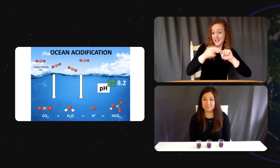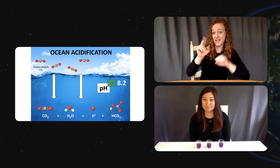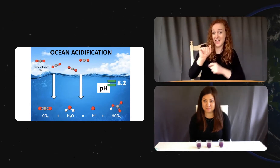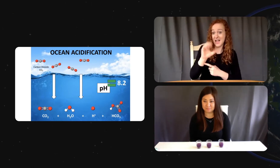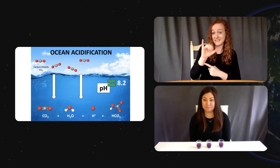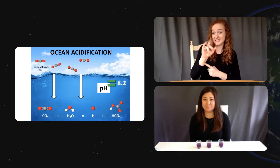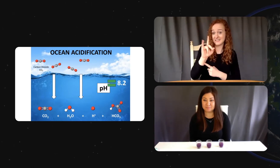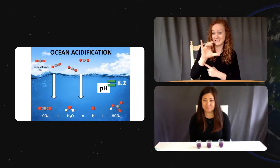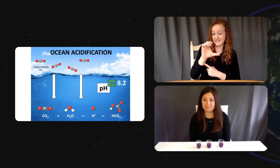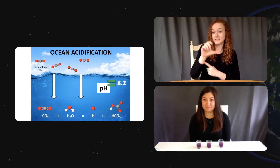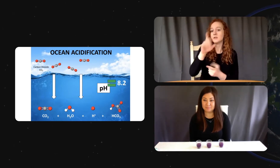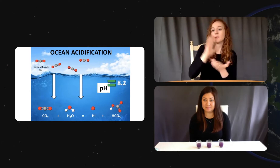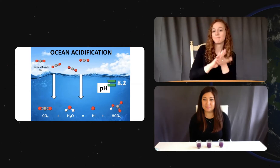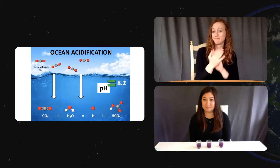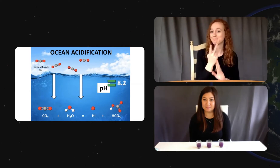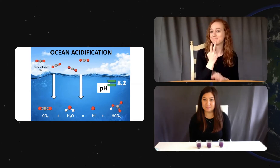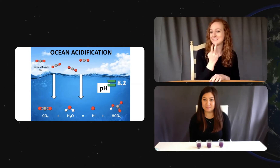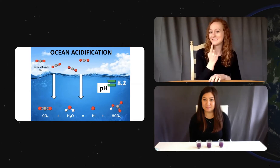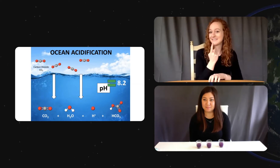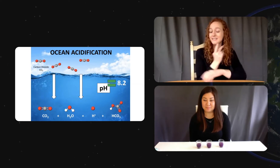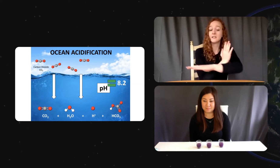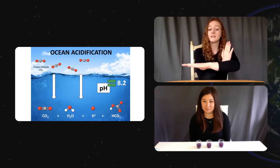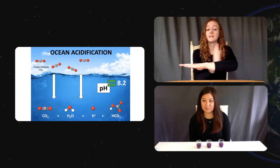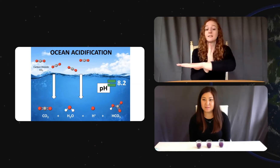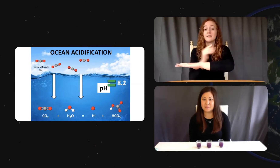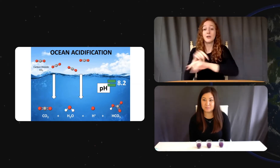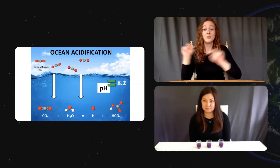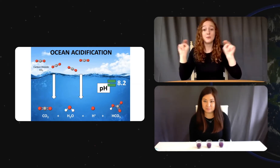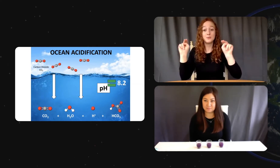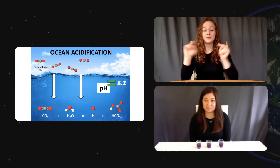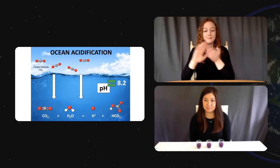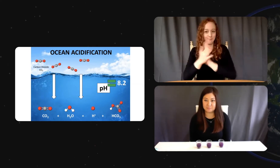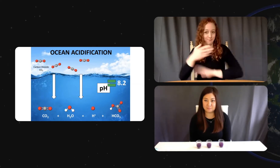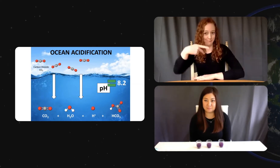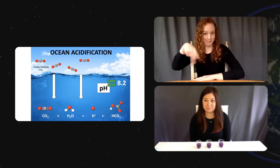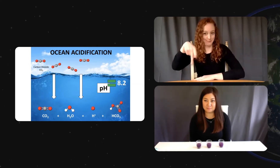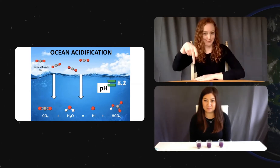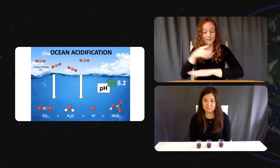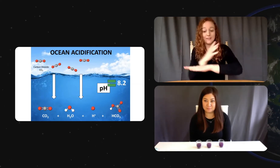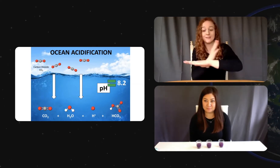If the cabbage water changes pink, it's acidic.